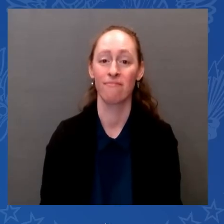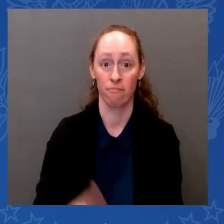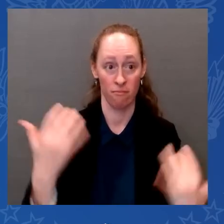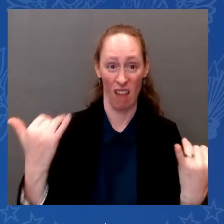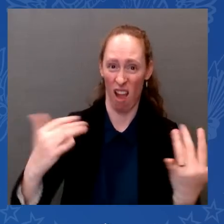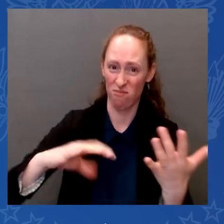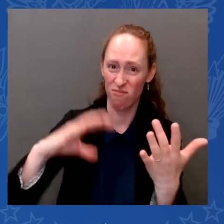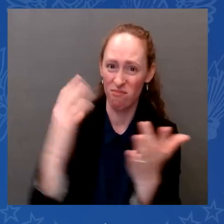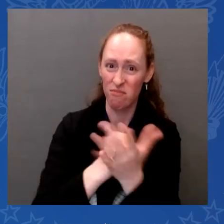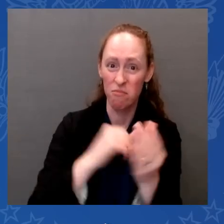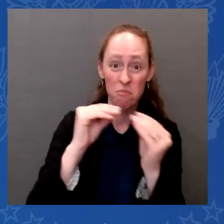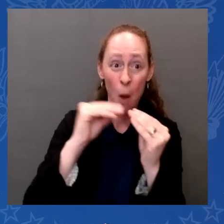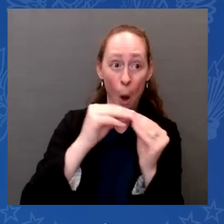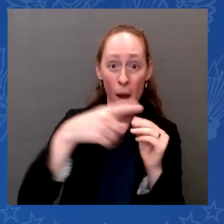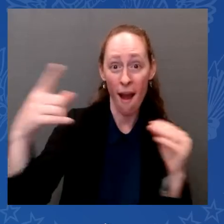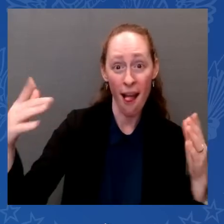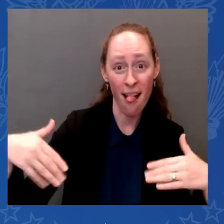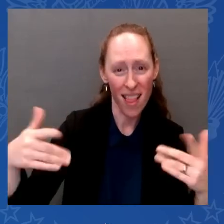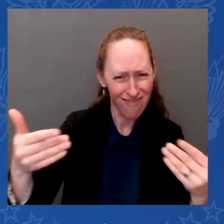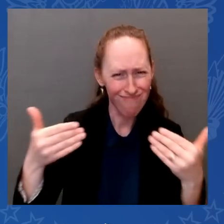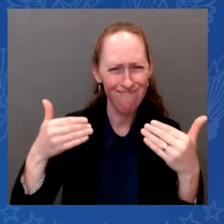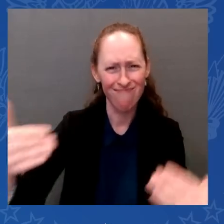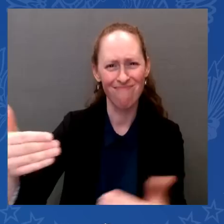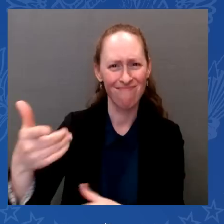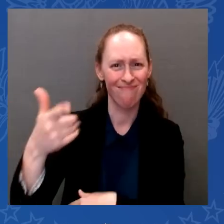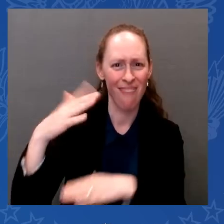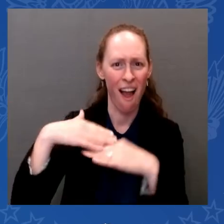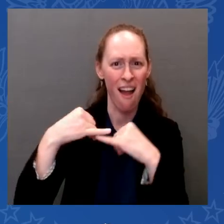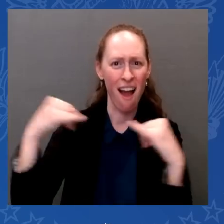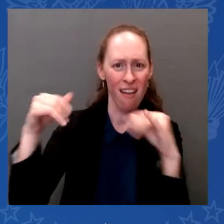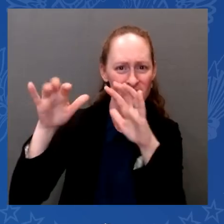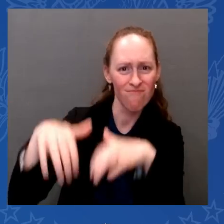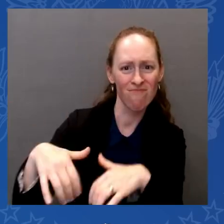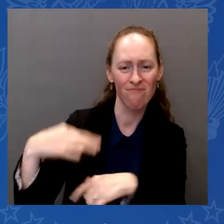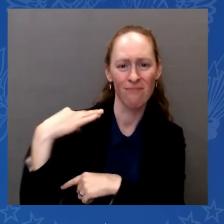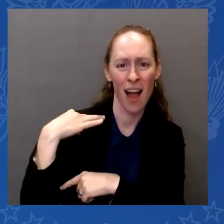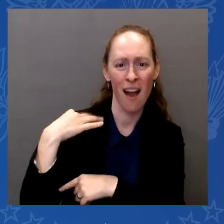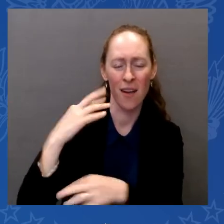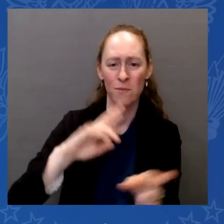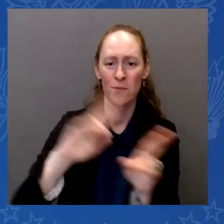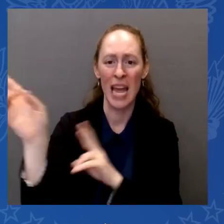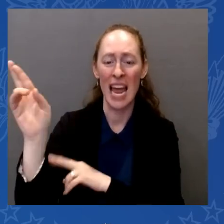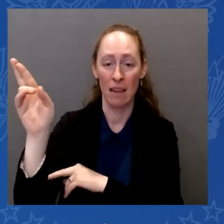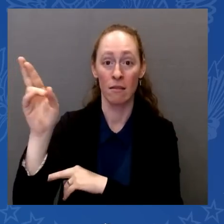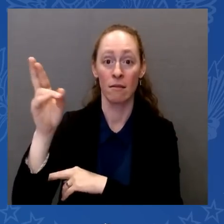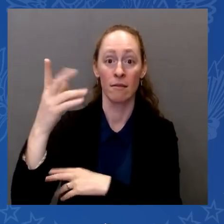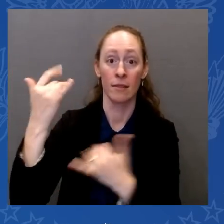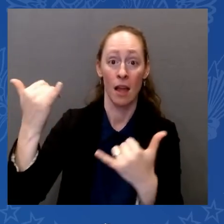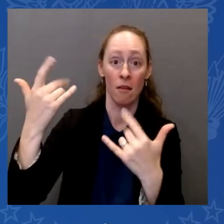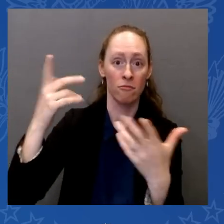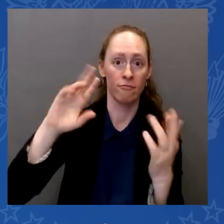we're going to make sure the system continues to work as smoothly as possible so that we can deliver student loan relief